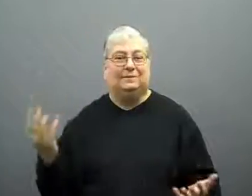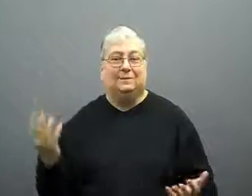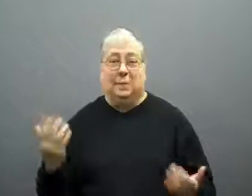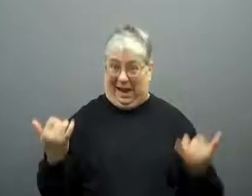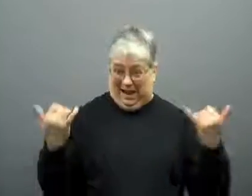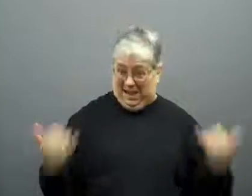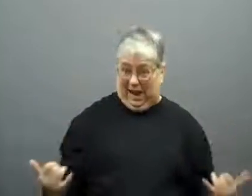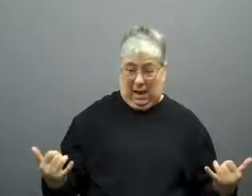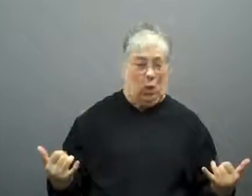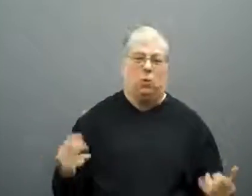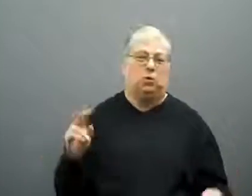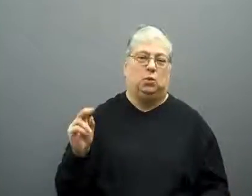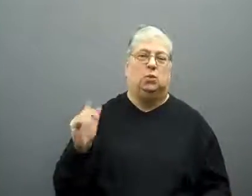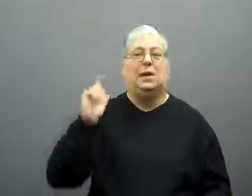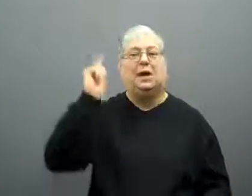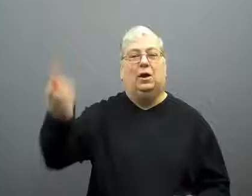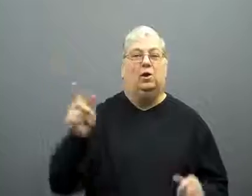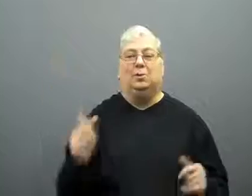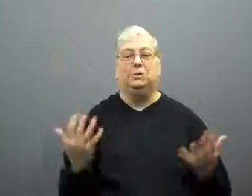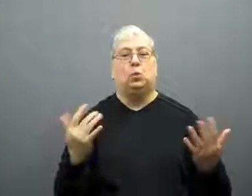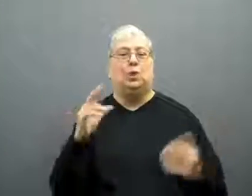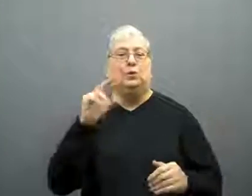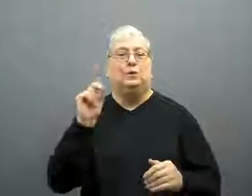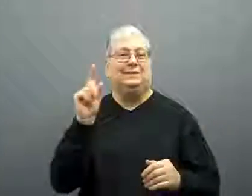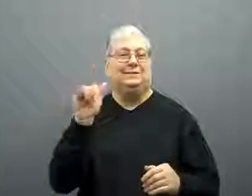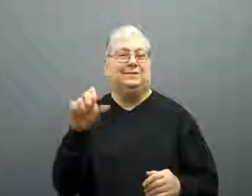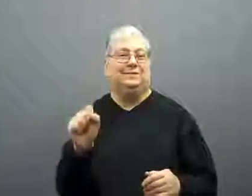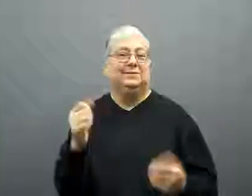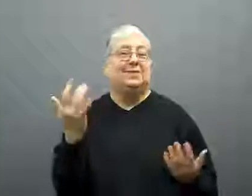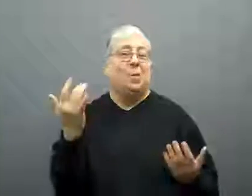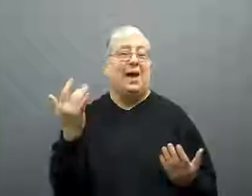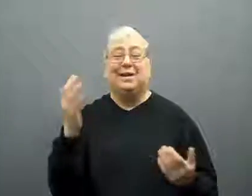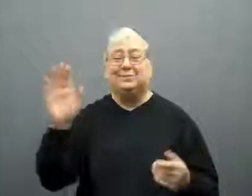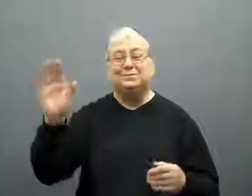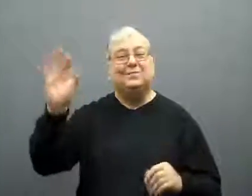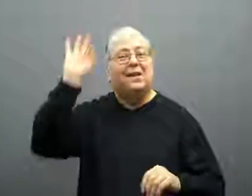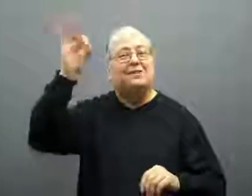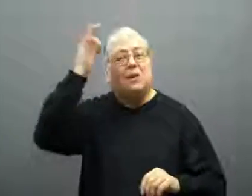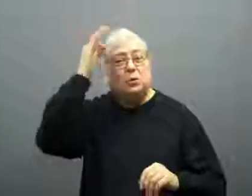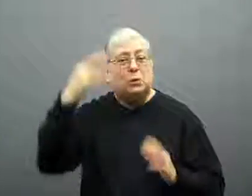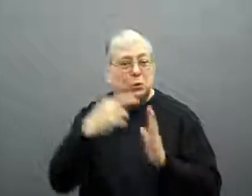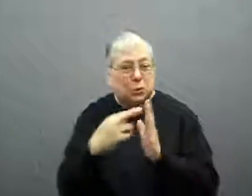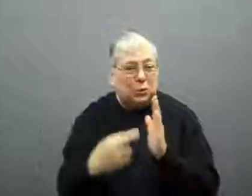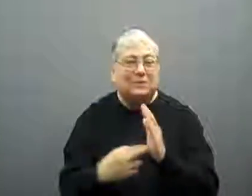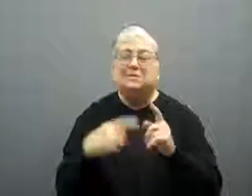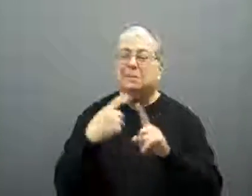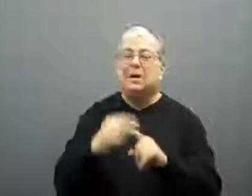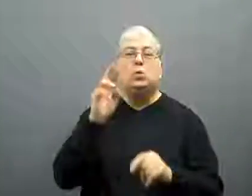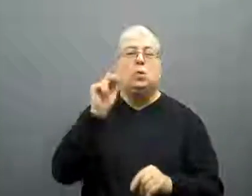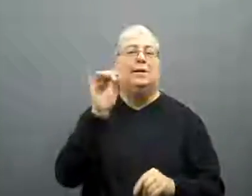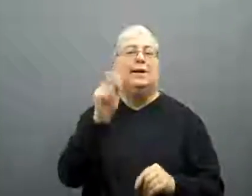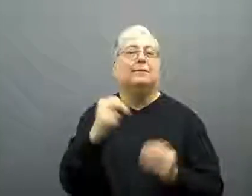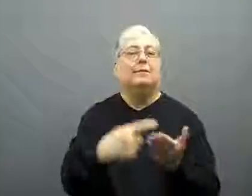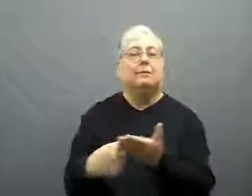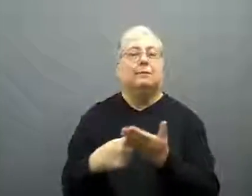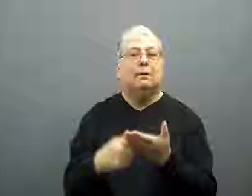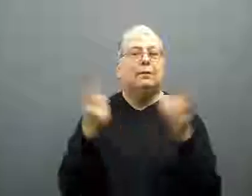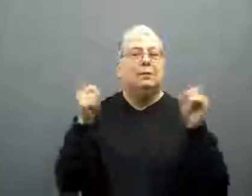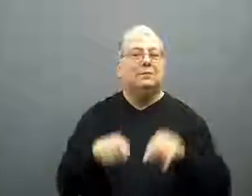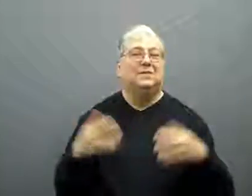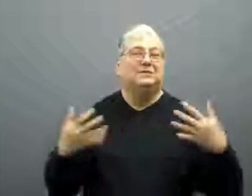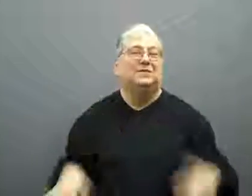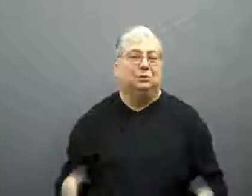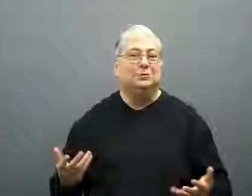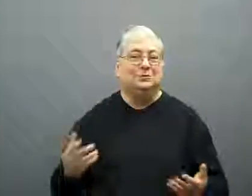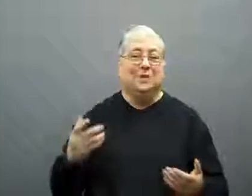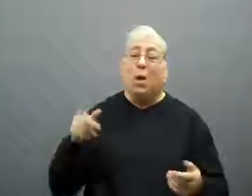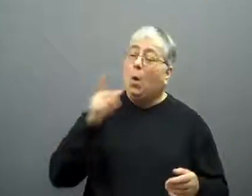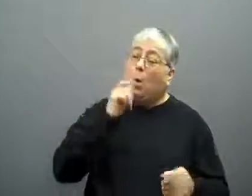That will not start now. There has to be a waiting period of 30 days